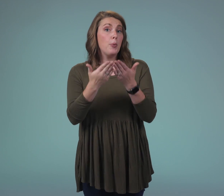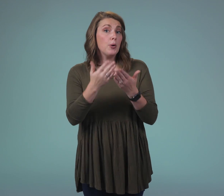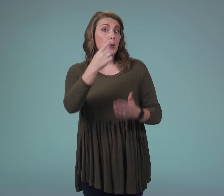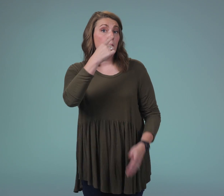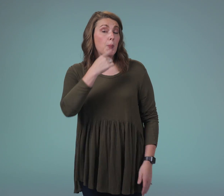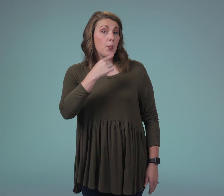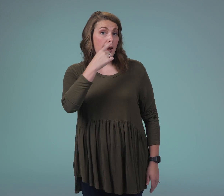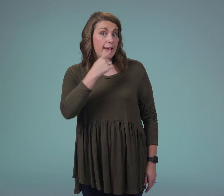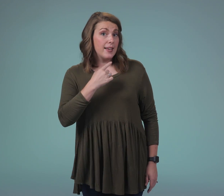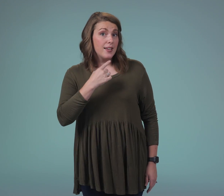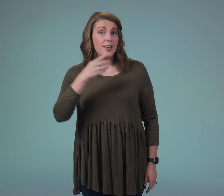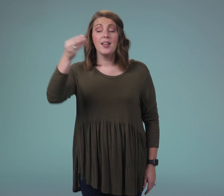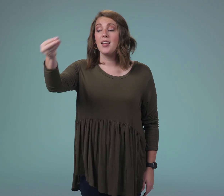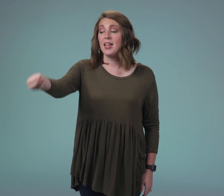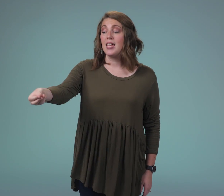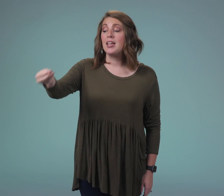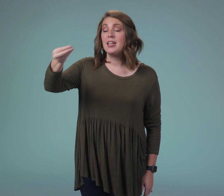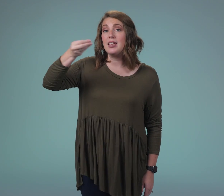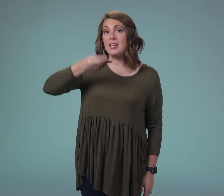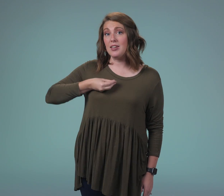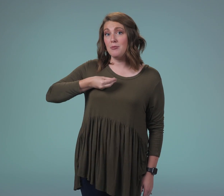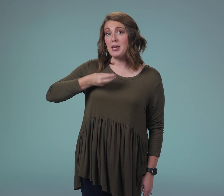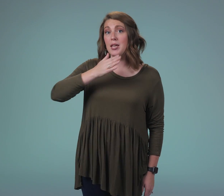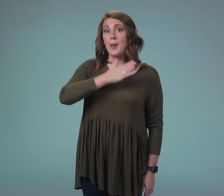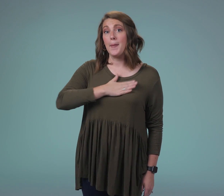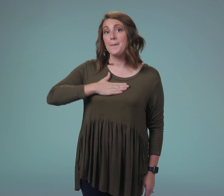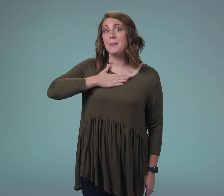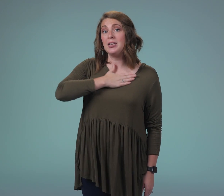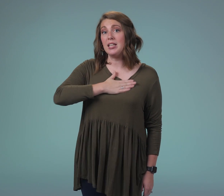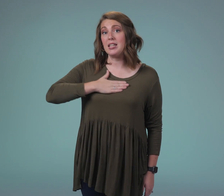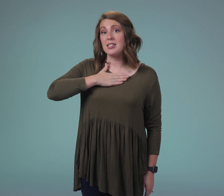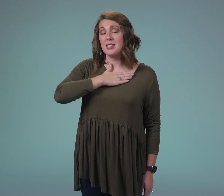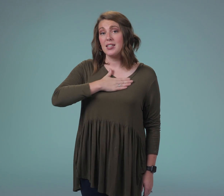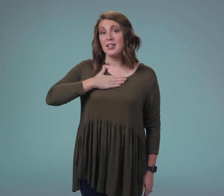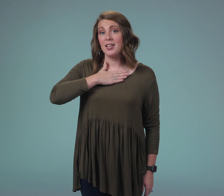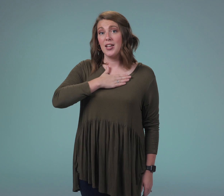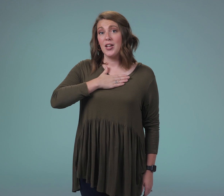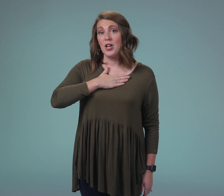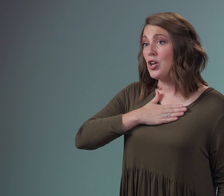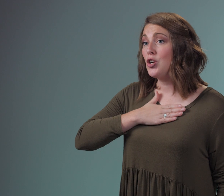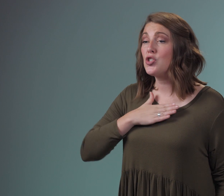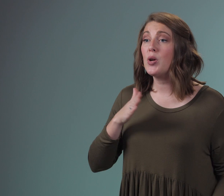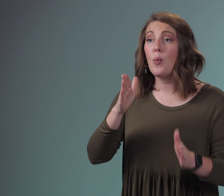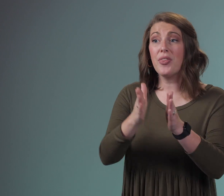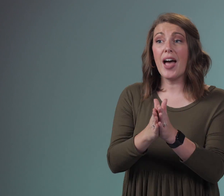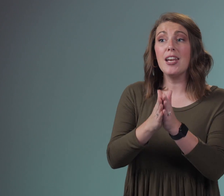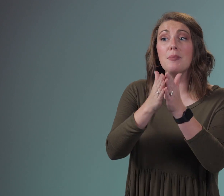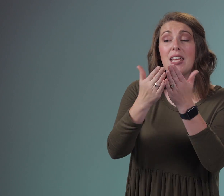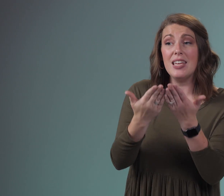BOOK RED GIVE-ME PLEASE You're doing what the item is